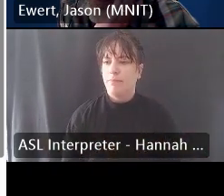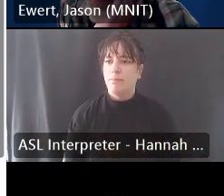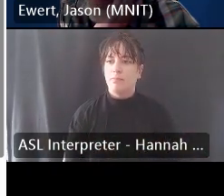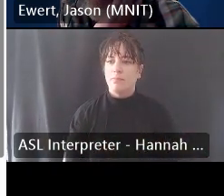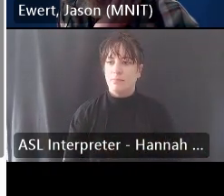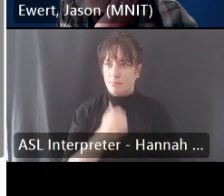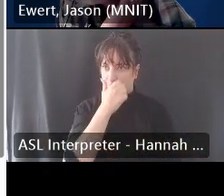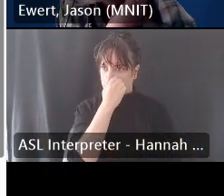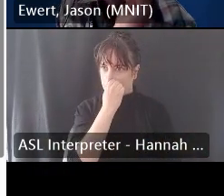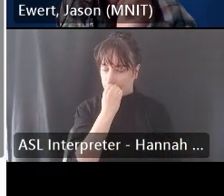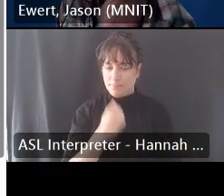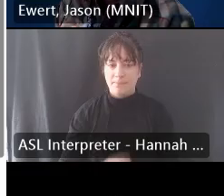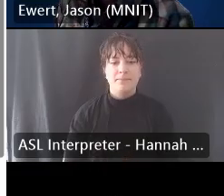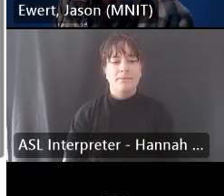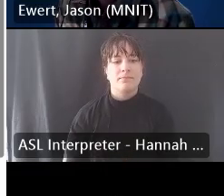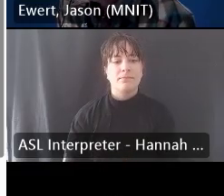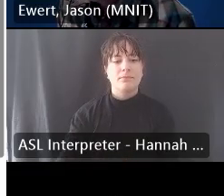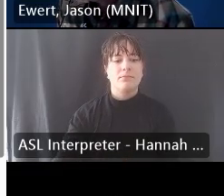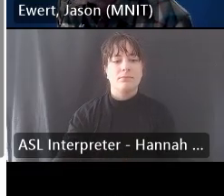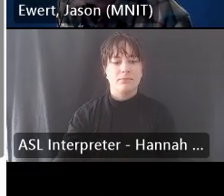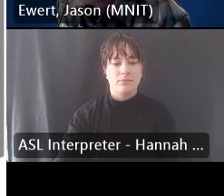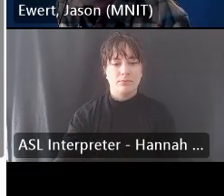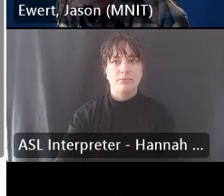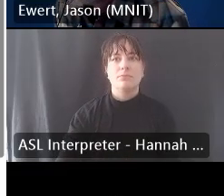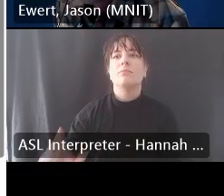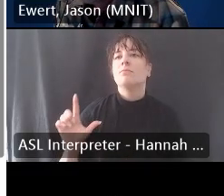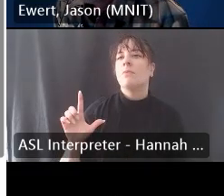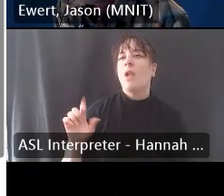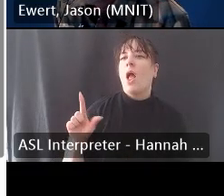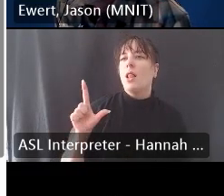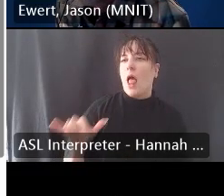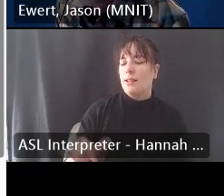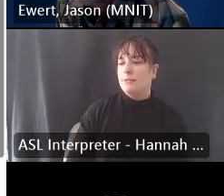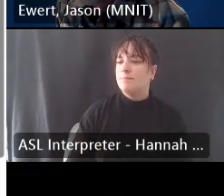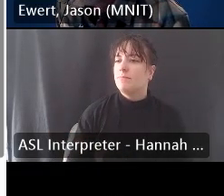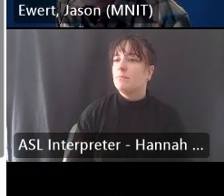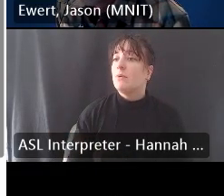So what I can say about this, and maybe Jason has more of an answer,